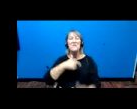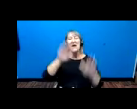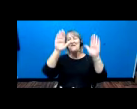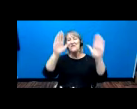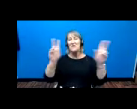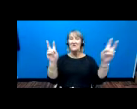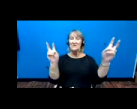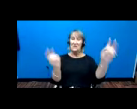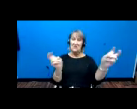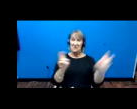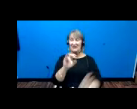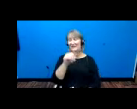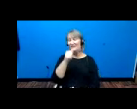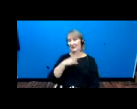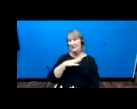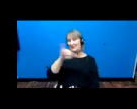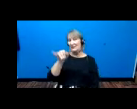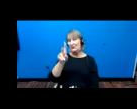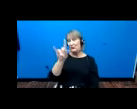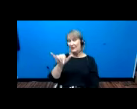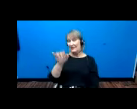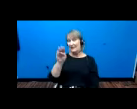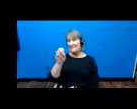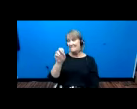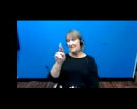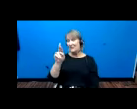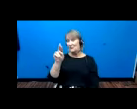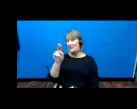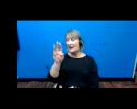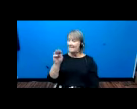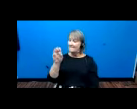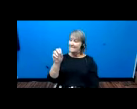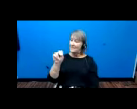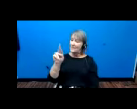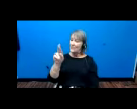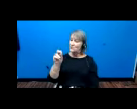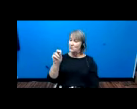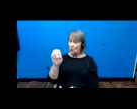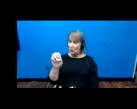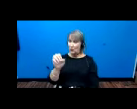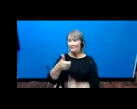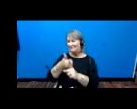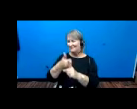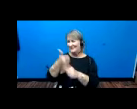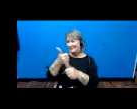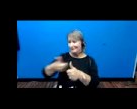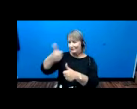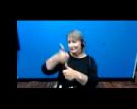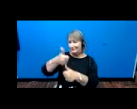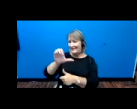who's the president and CEO of the CDC Foundation, but just to really share the impact of the project overall, so I'll read this out to y’all.